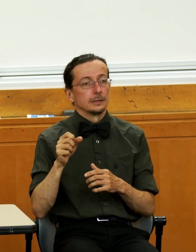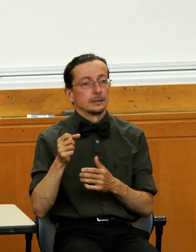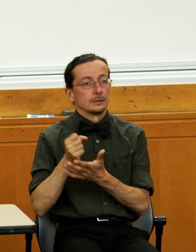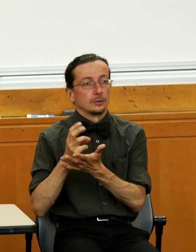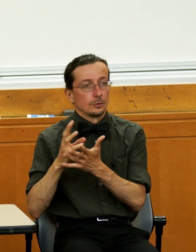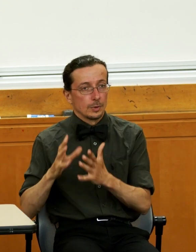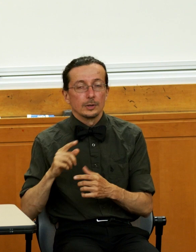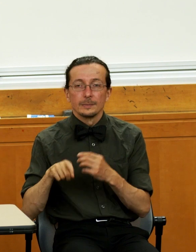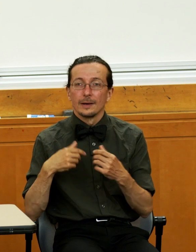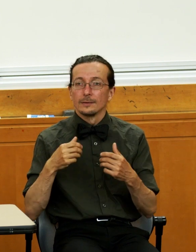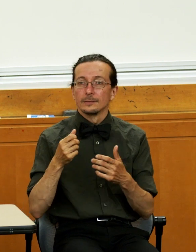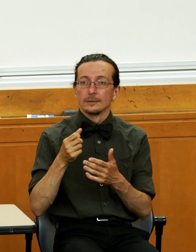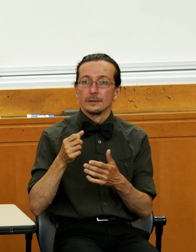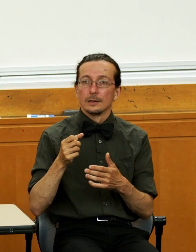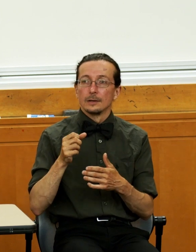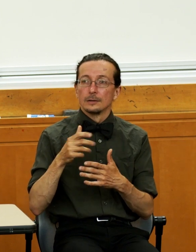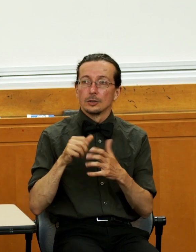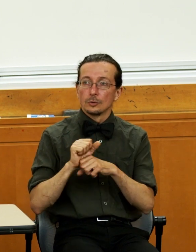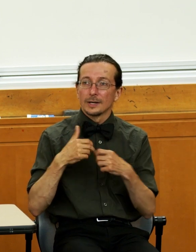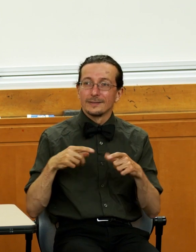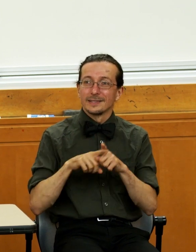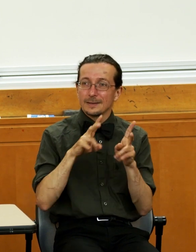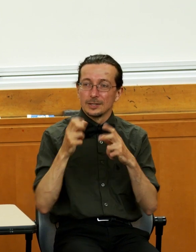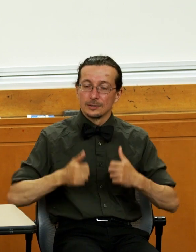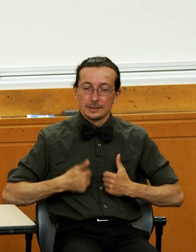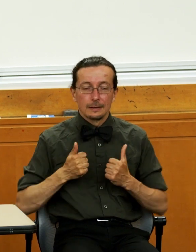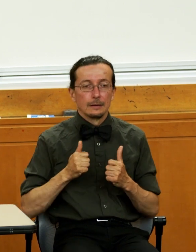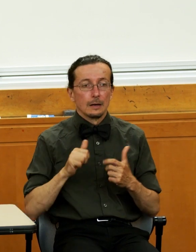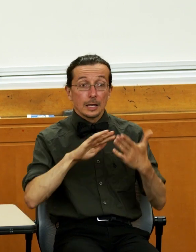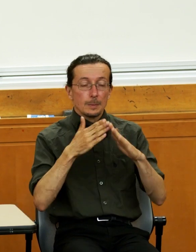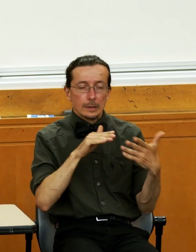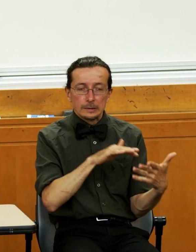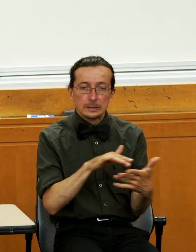having the same sort of issues of like studying communities, planting themselves in communities.